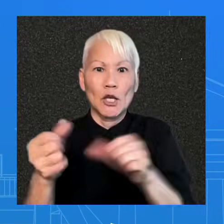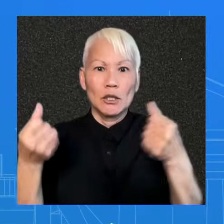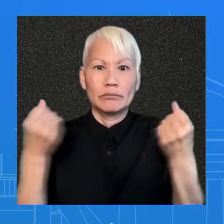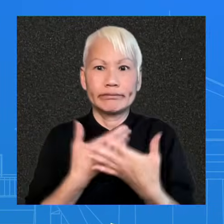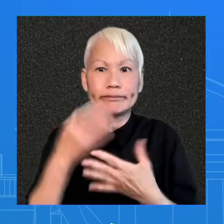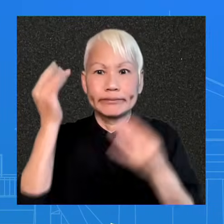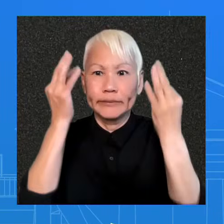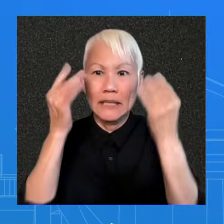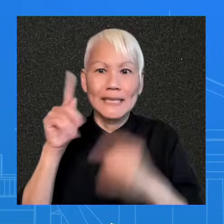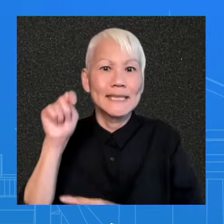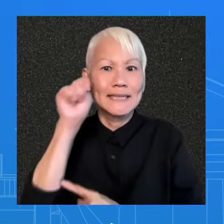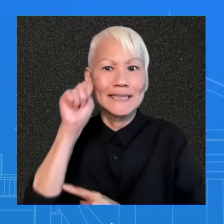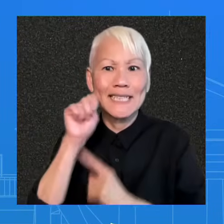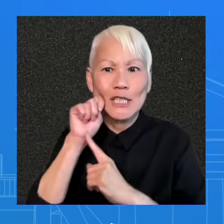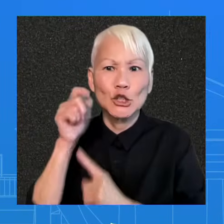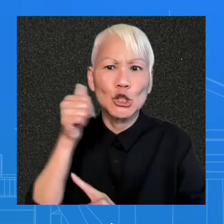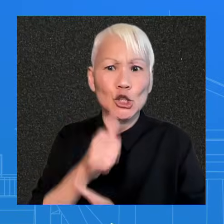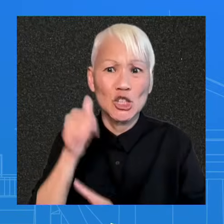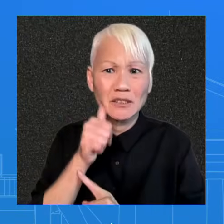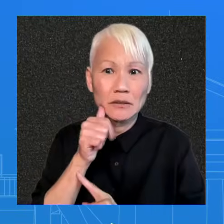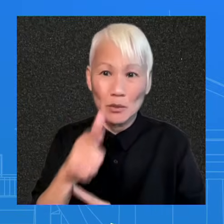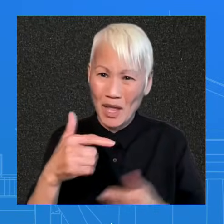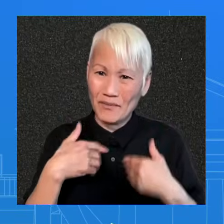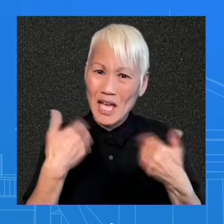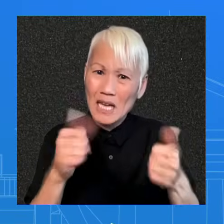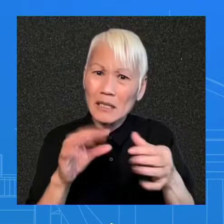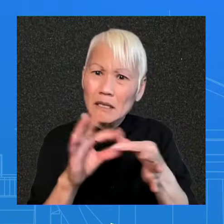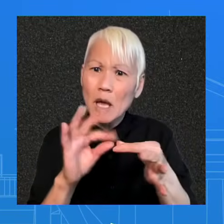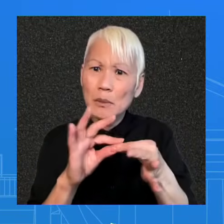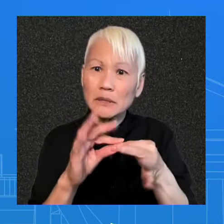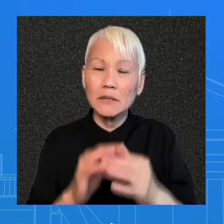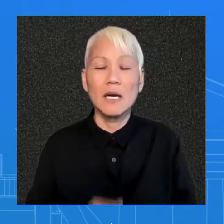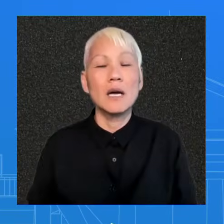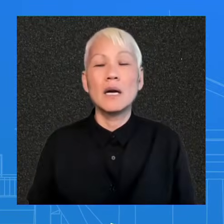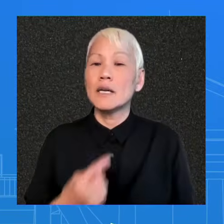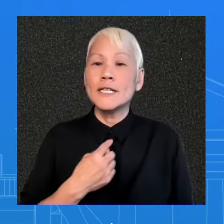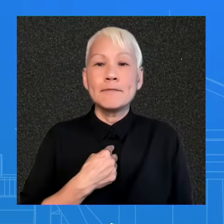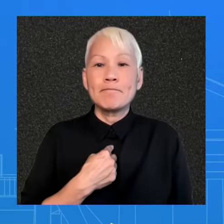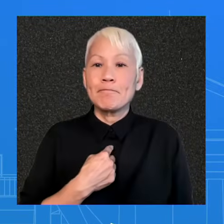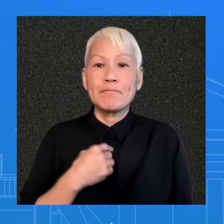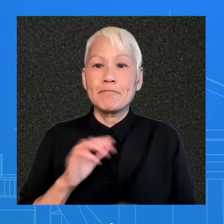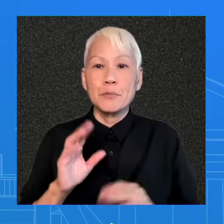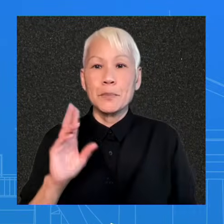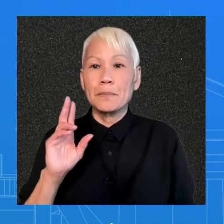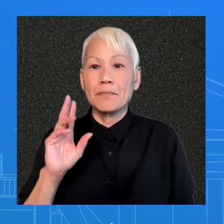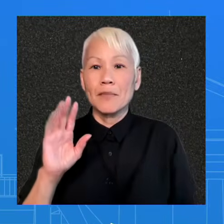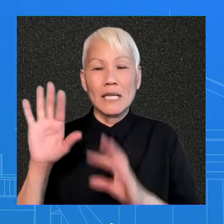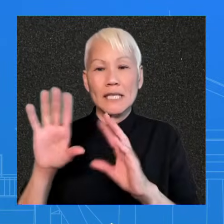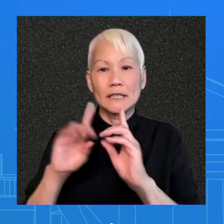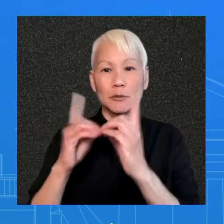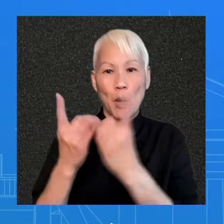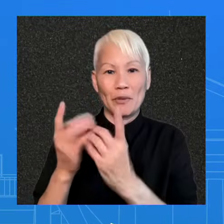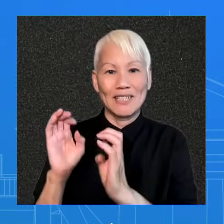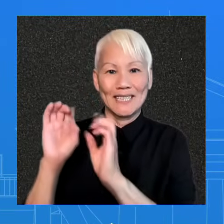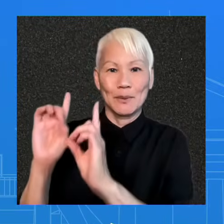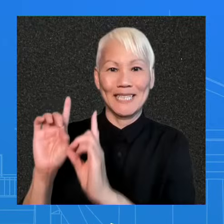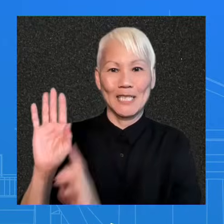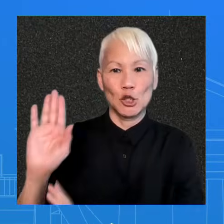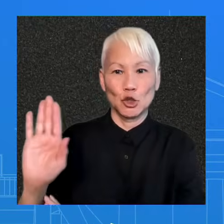I'm not going to go beyond what we've talked about when it comes to Department of Education, when it comes to this President as it relates to that particular issue.